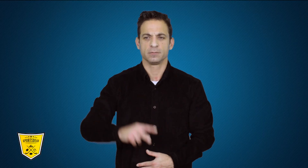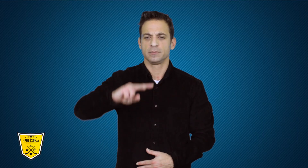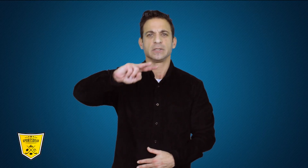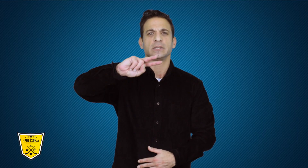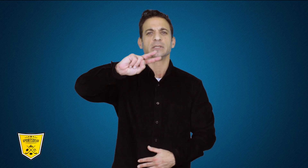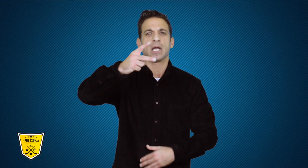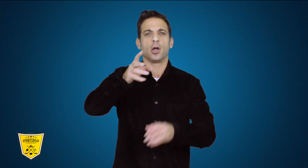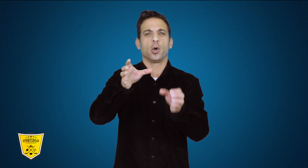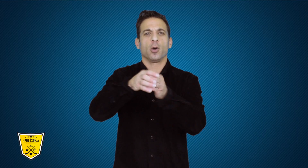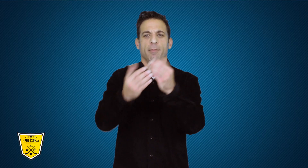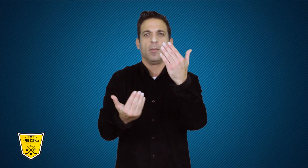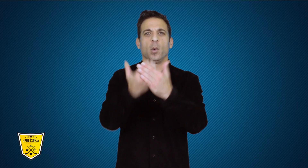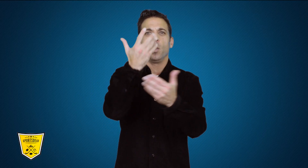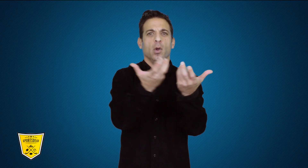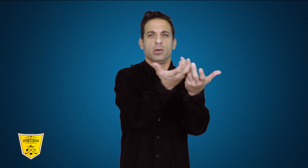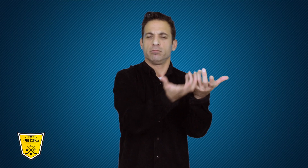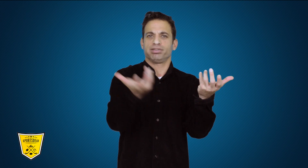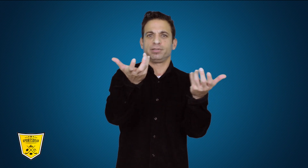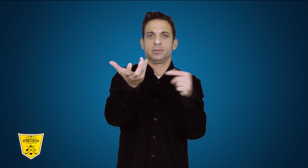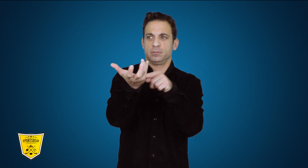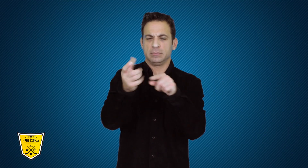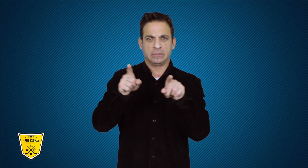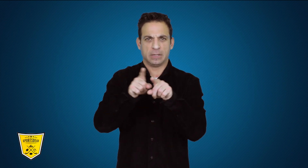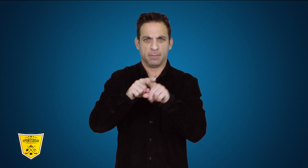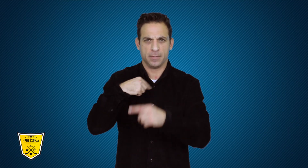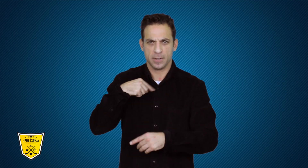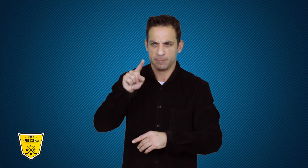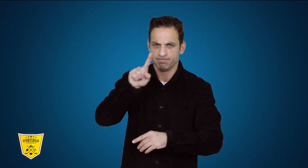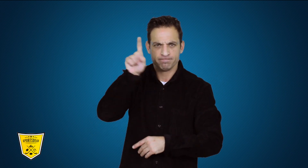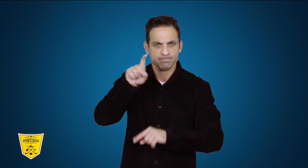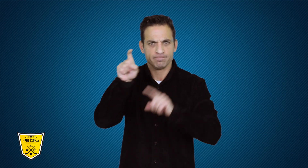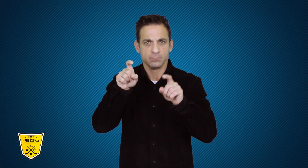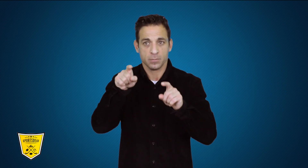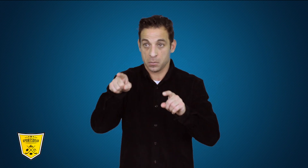The second group also questions whether it is legal